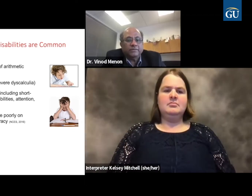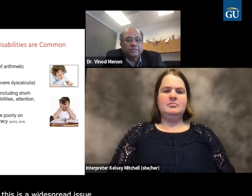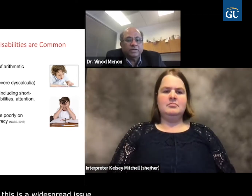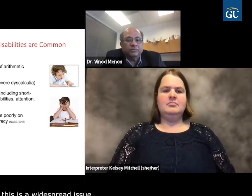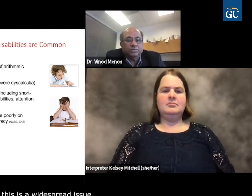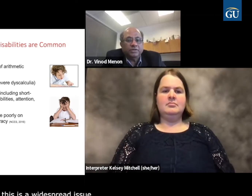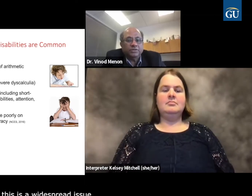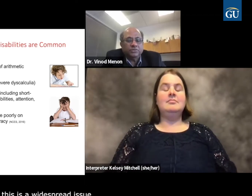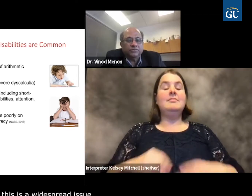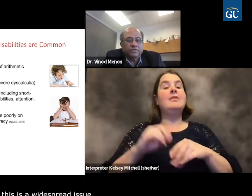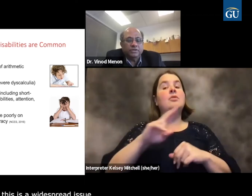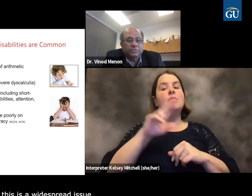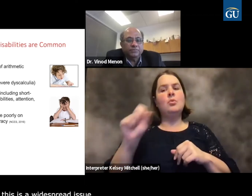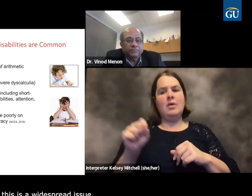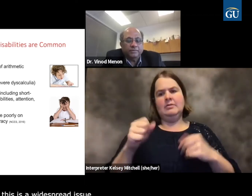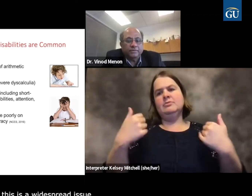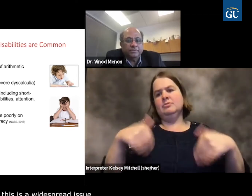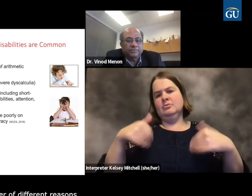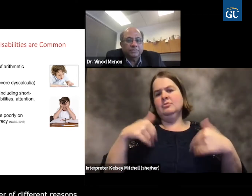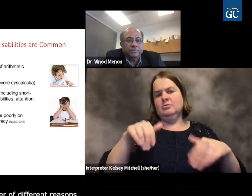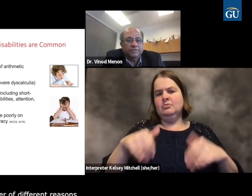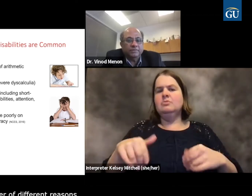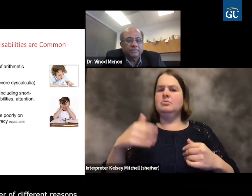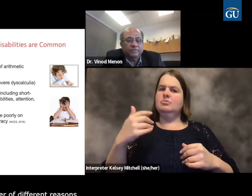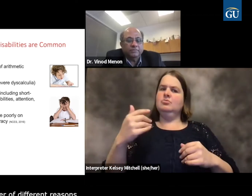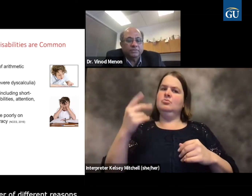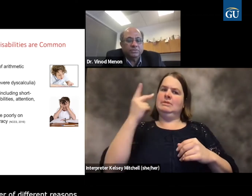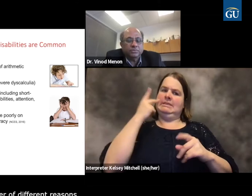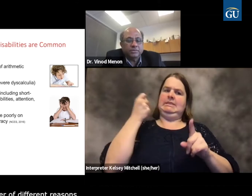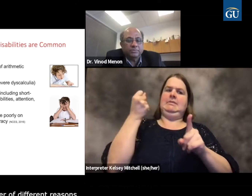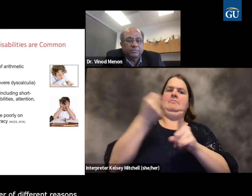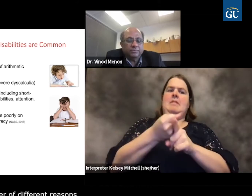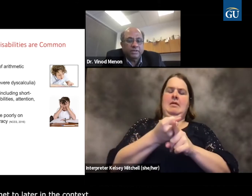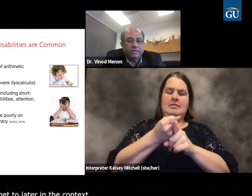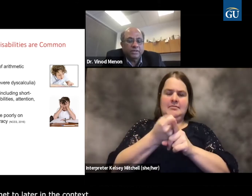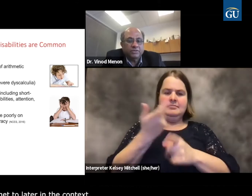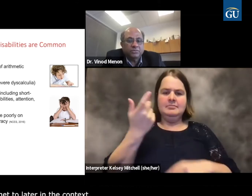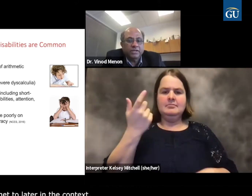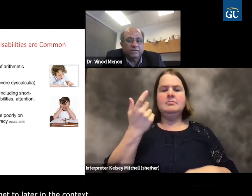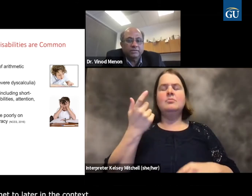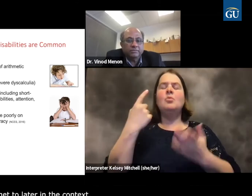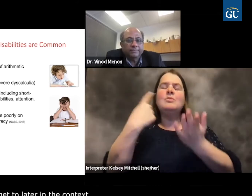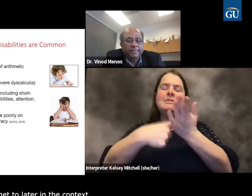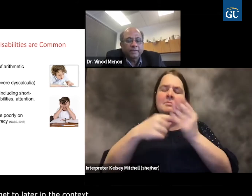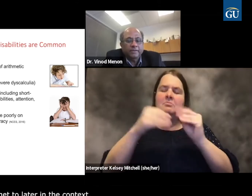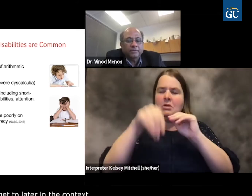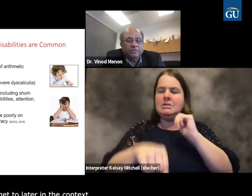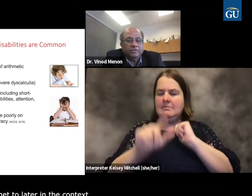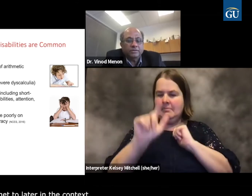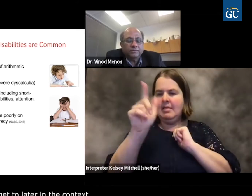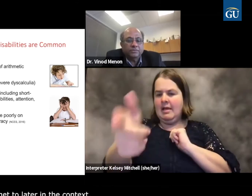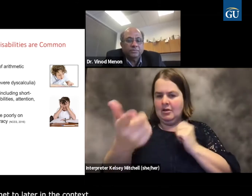and in the us this is a widespread issue for a number of different reasons which